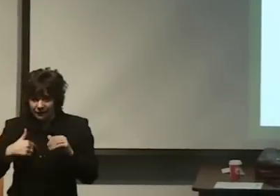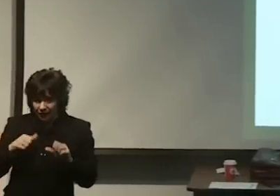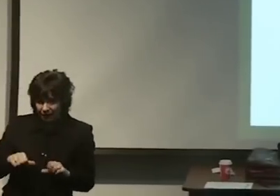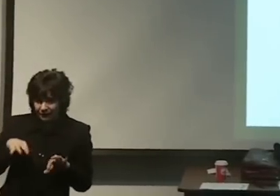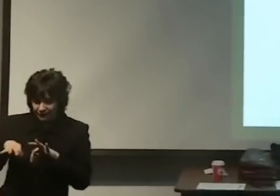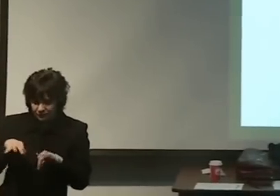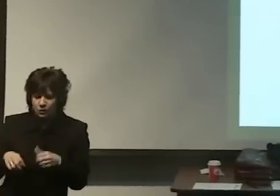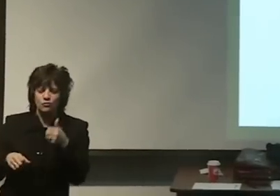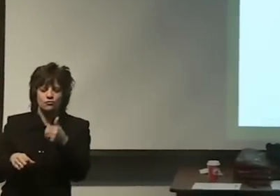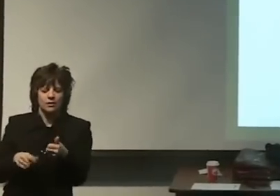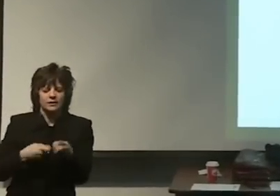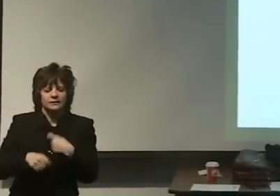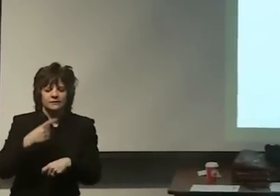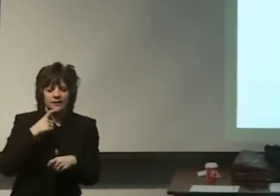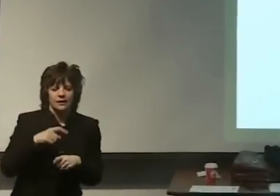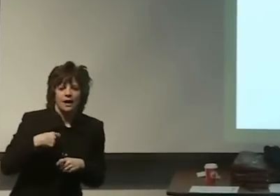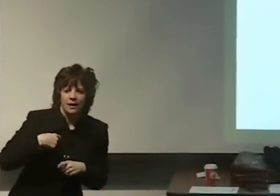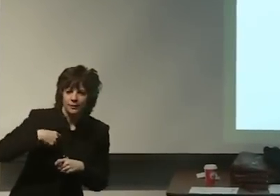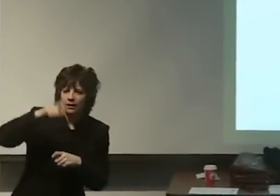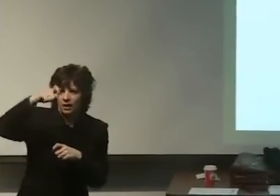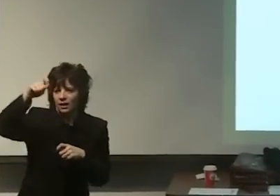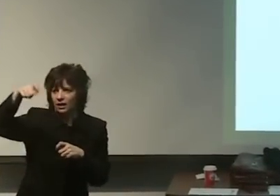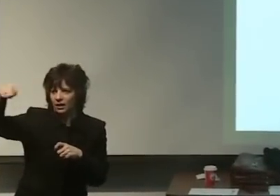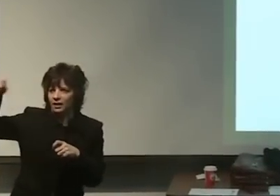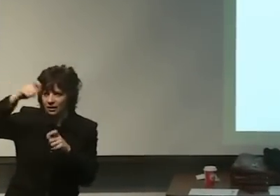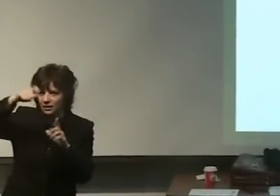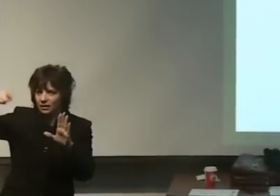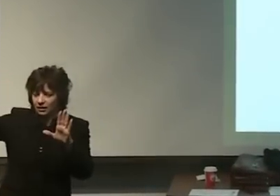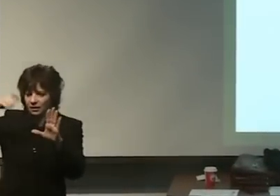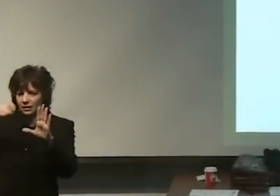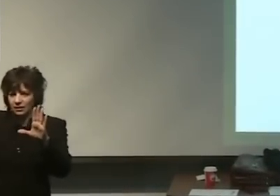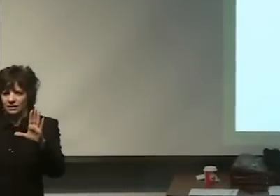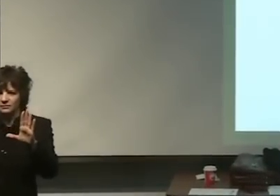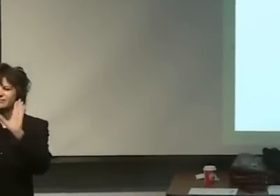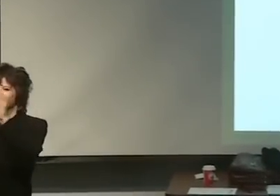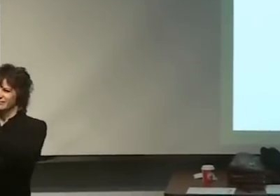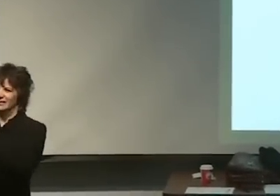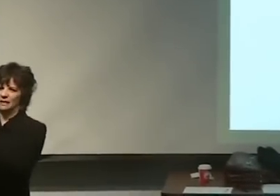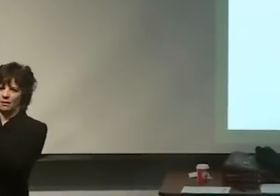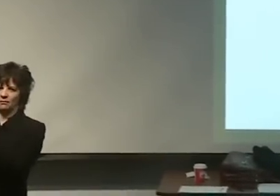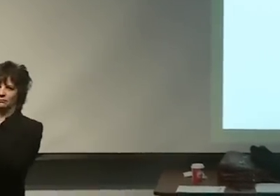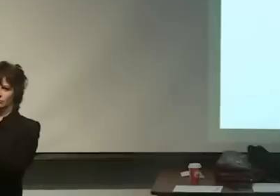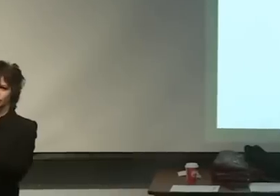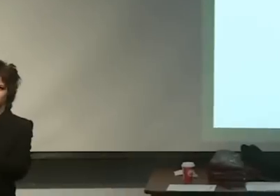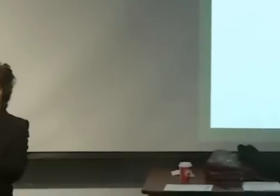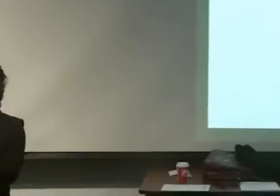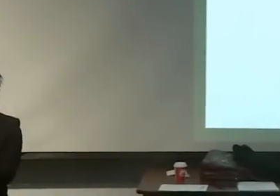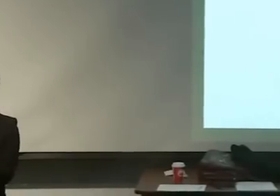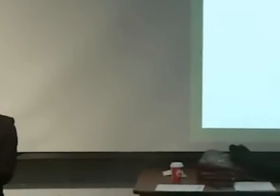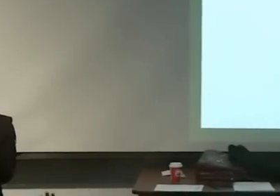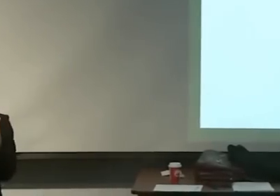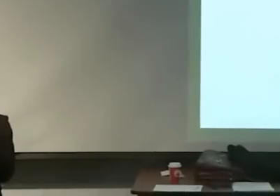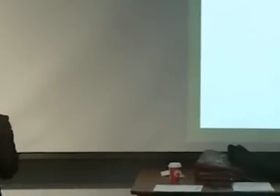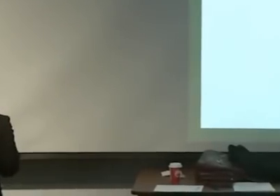Instead of saying, okay, I'm going to write on the chalkboard whatever this is, I'll send you an email. That saves some time.